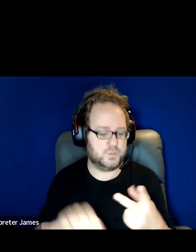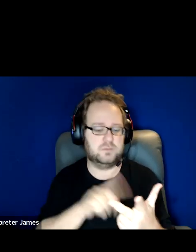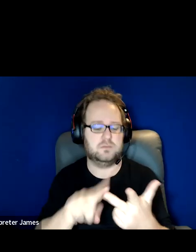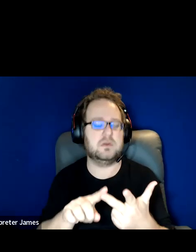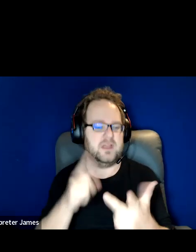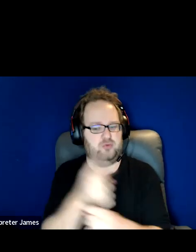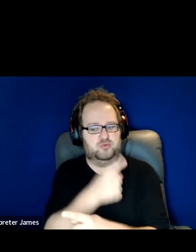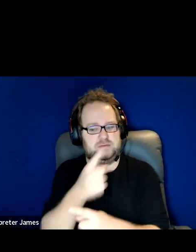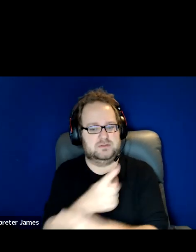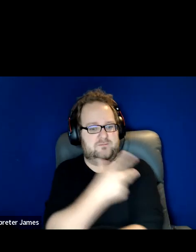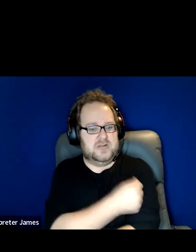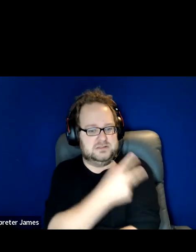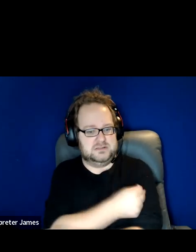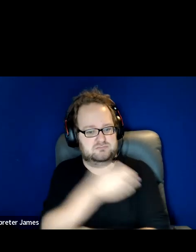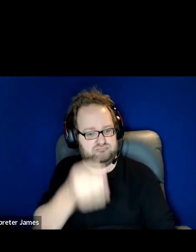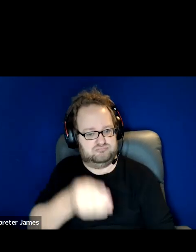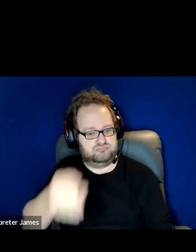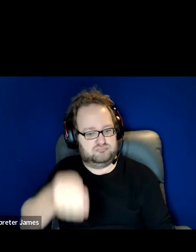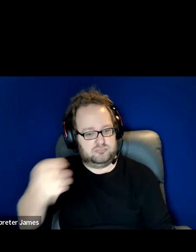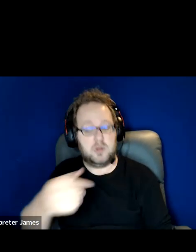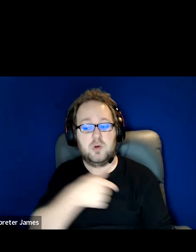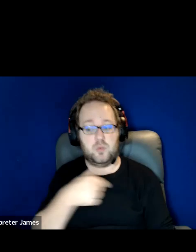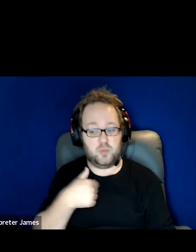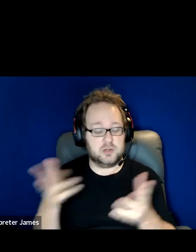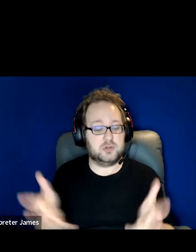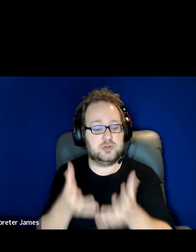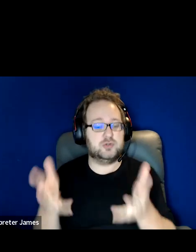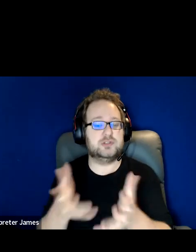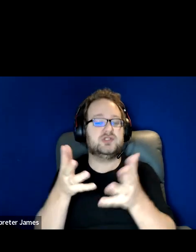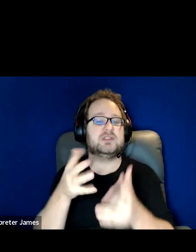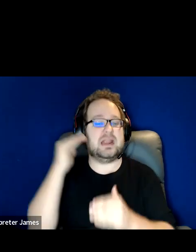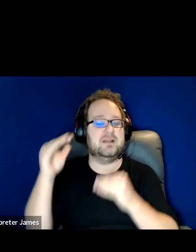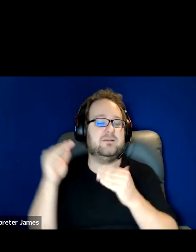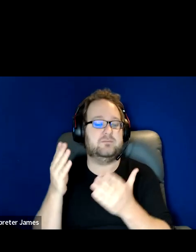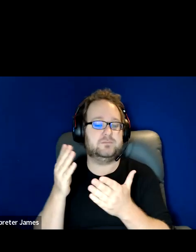routine vaccines, we're proposing a vaccines for adult program.